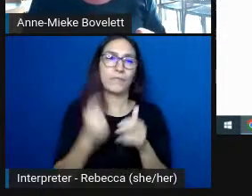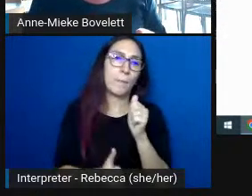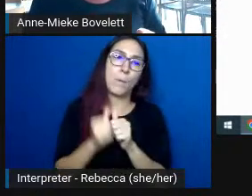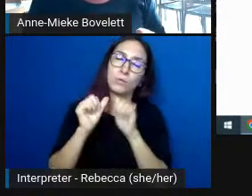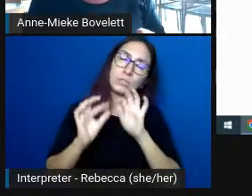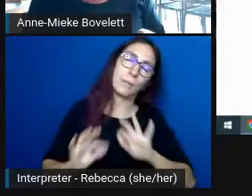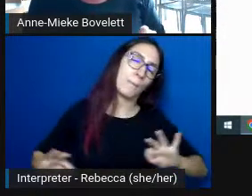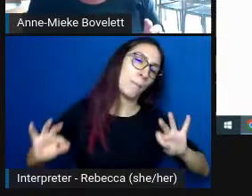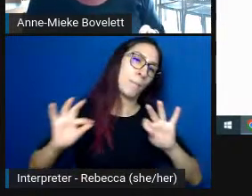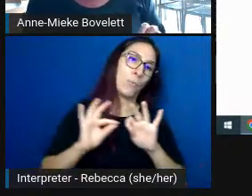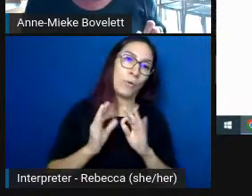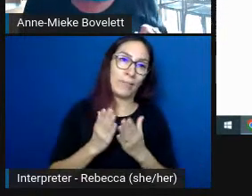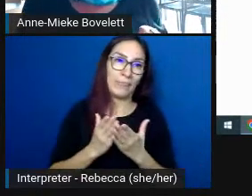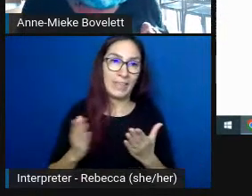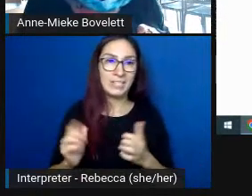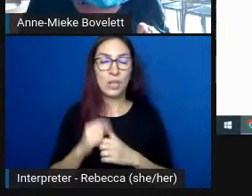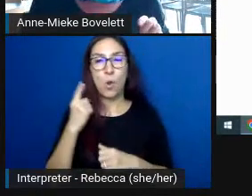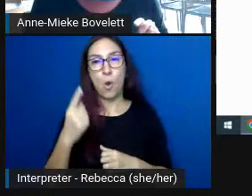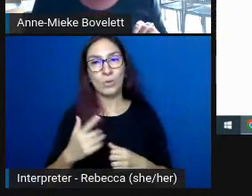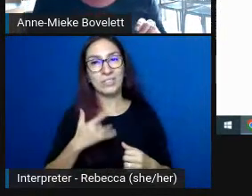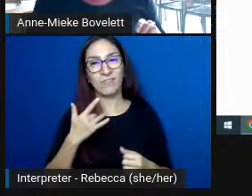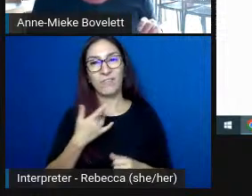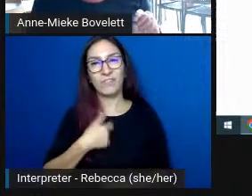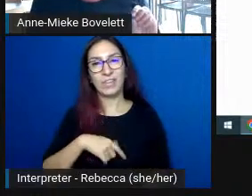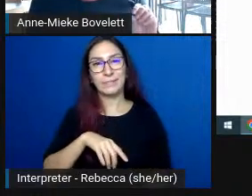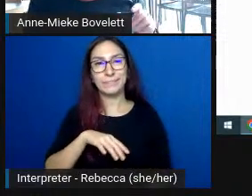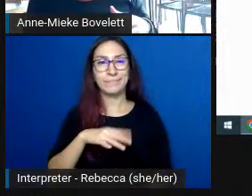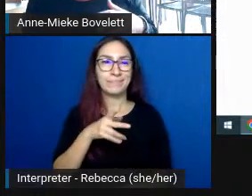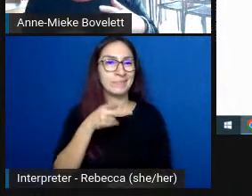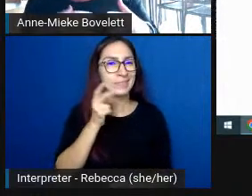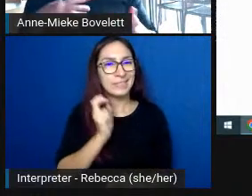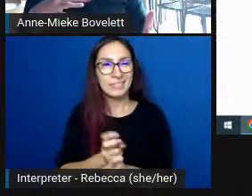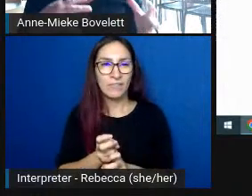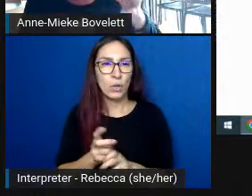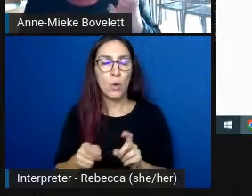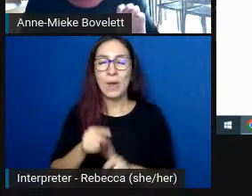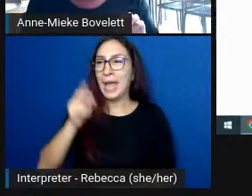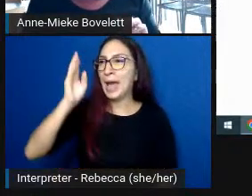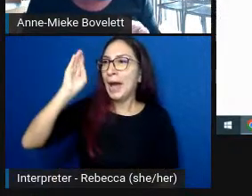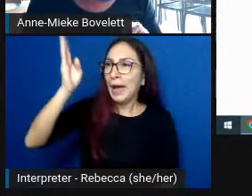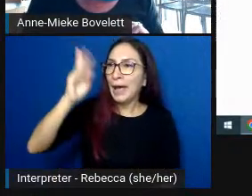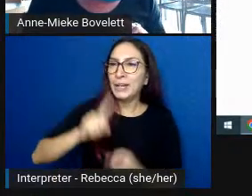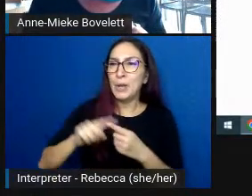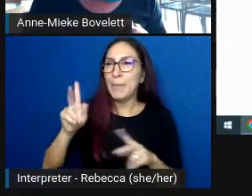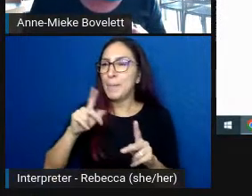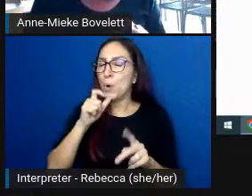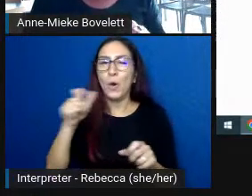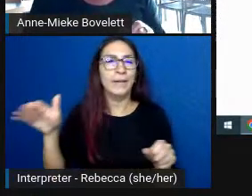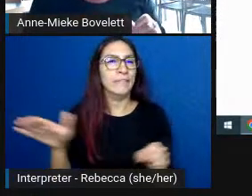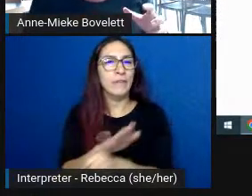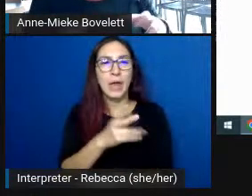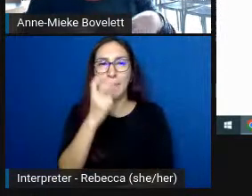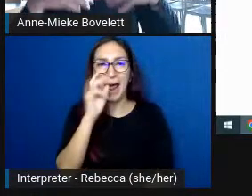how web shops can do better to address more people and being assessable to anybody is one of the most important things. It